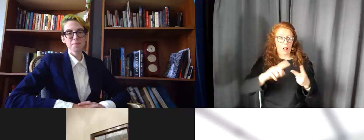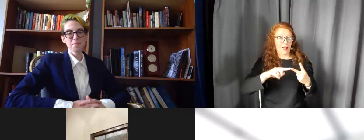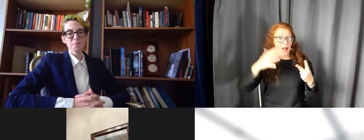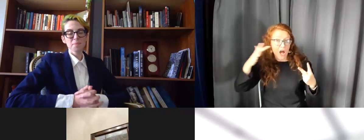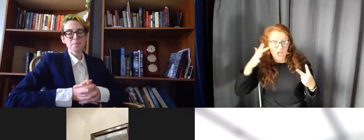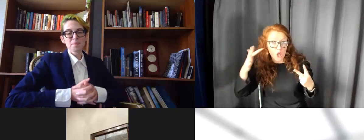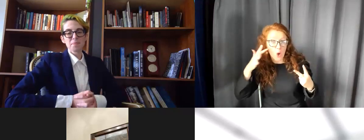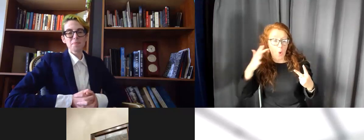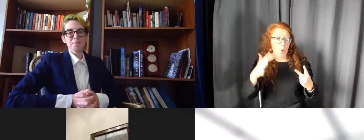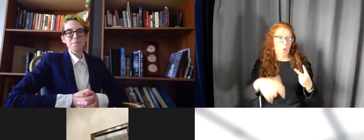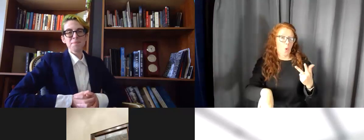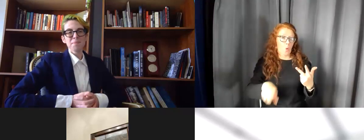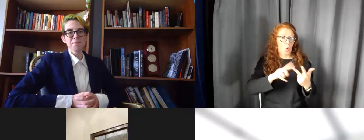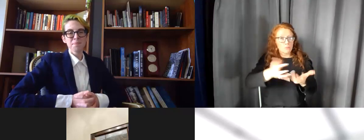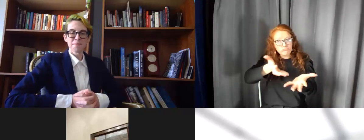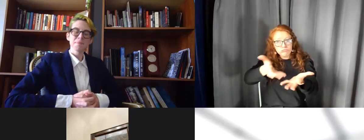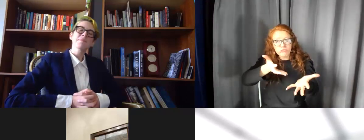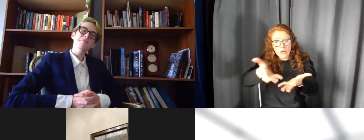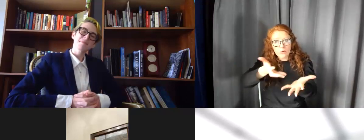Jordan Radford: You have the interactive. You have